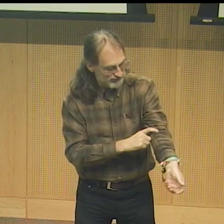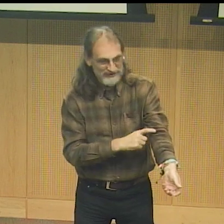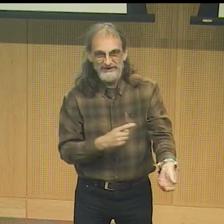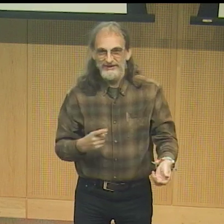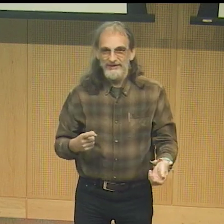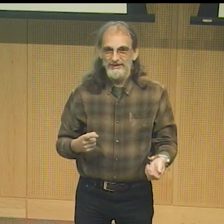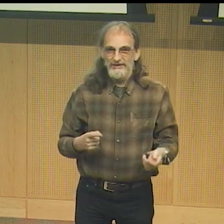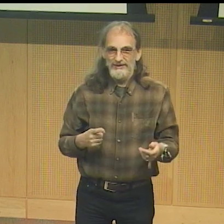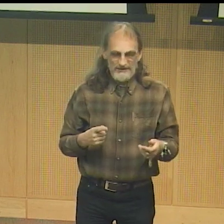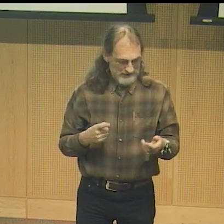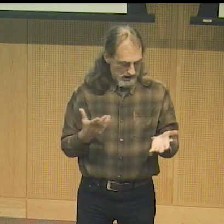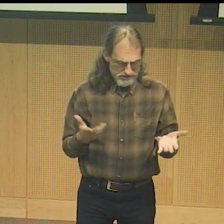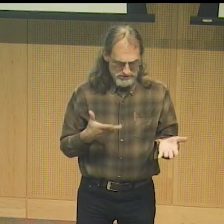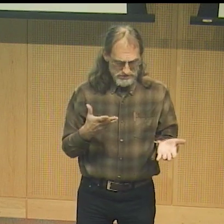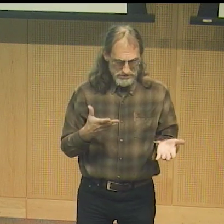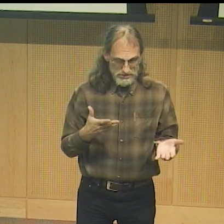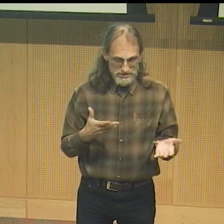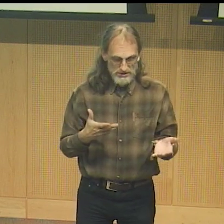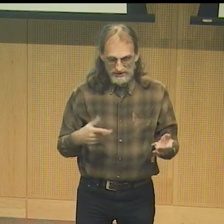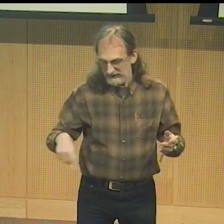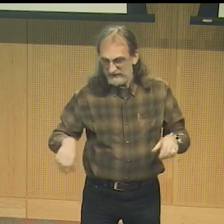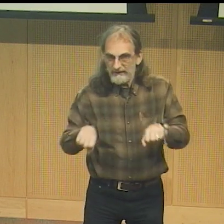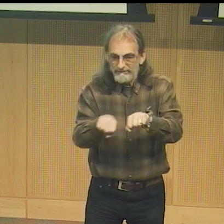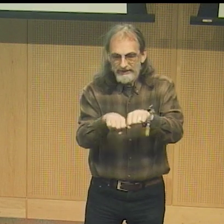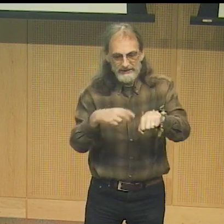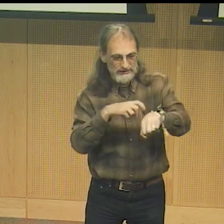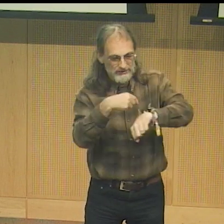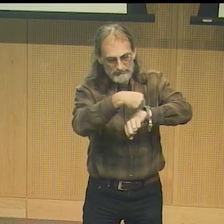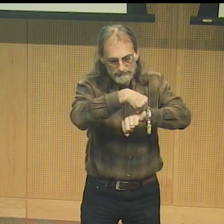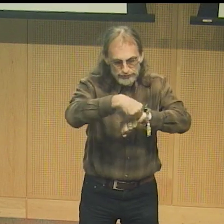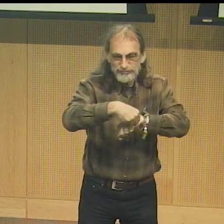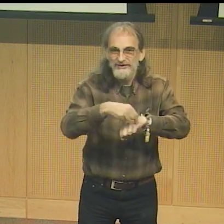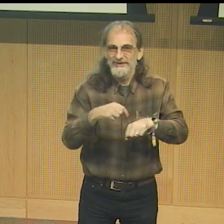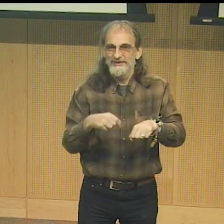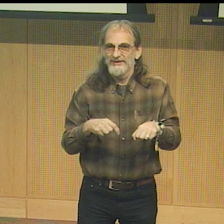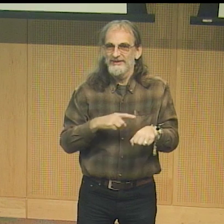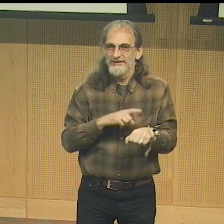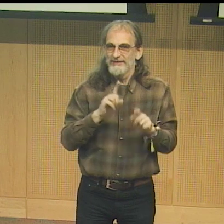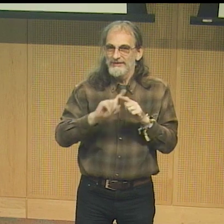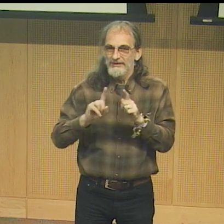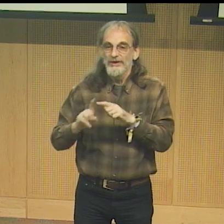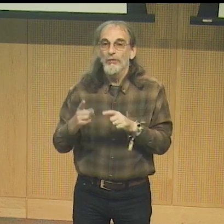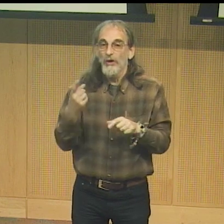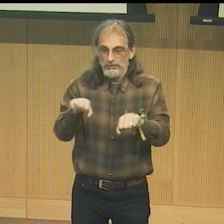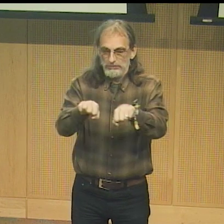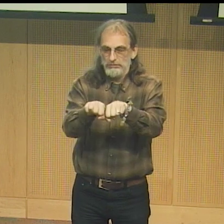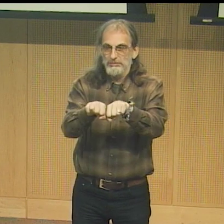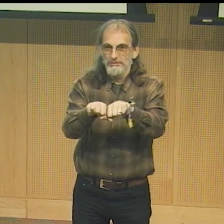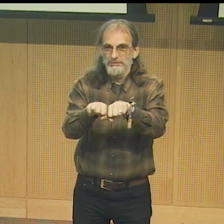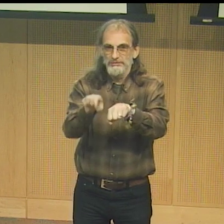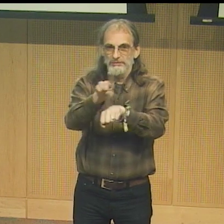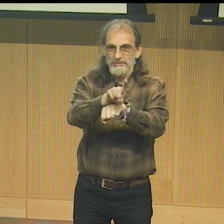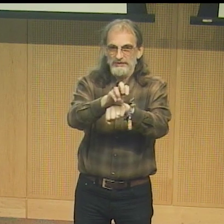"Deafhood" tattooed on--be it the side of their foot, on the inside of their arm,